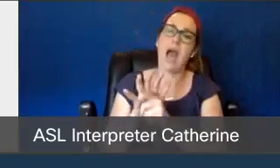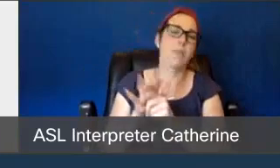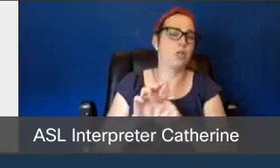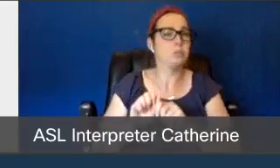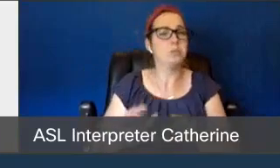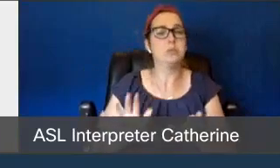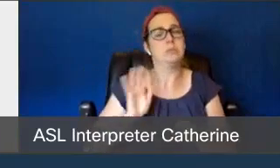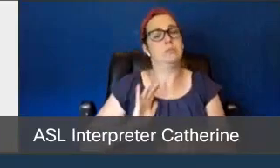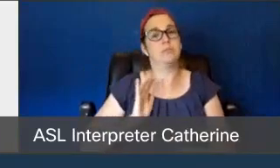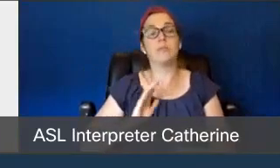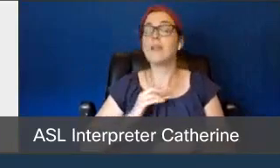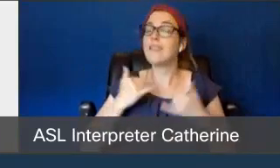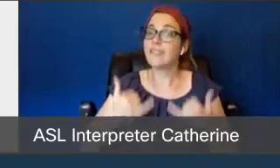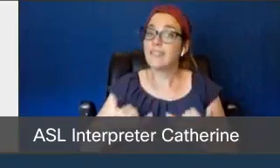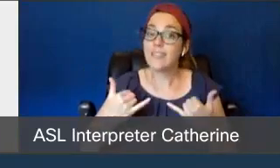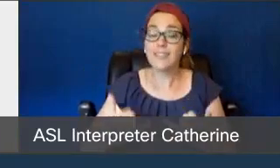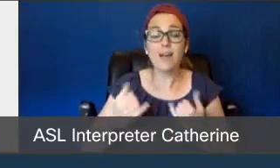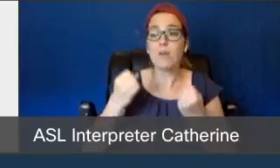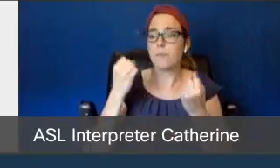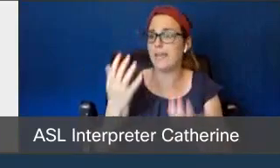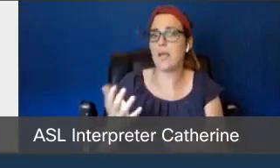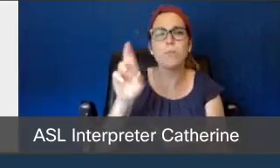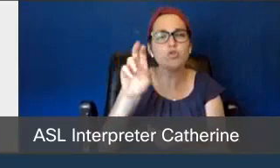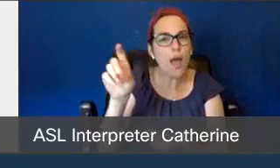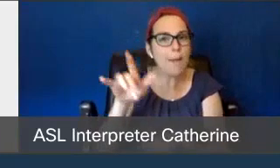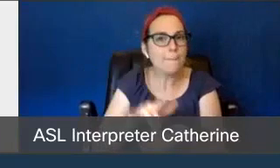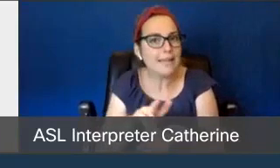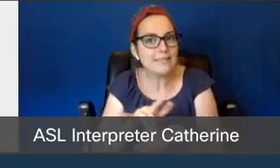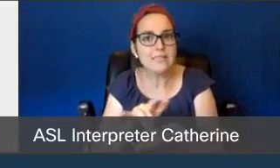that we're struggling with and fentanyl and the like rates could be higher.